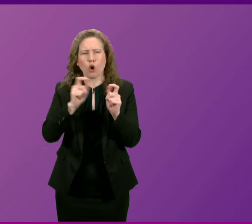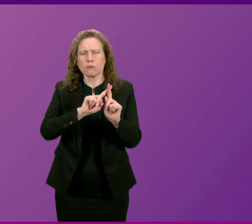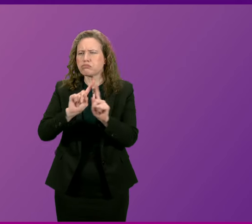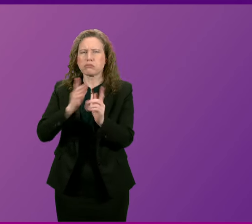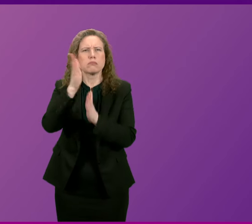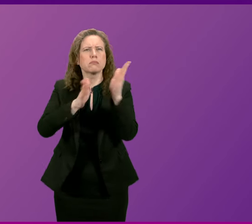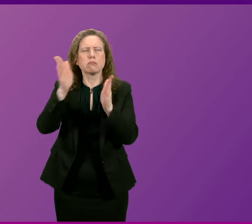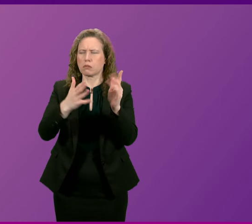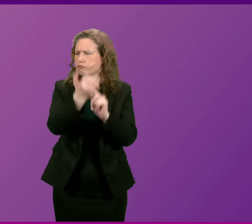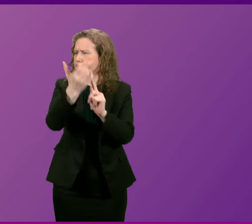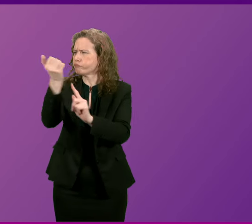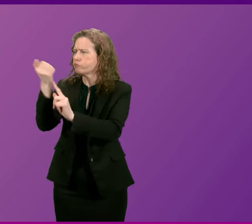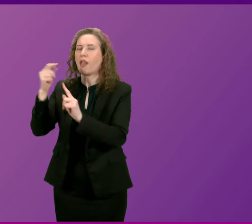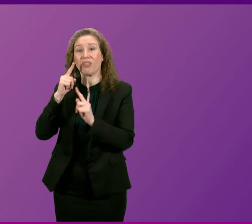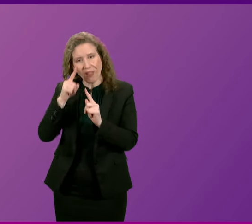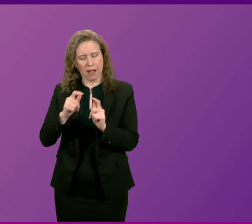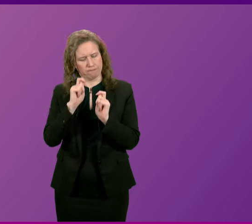and that is a tribute to the strength of the education system.